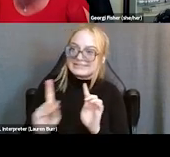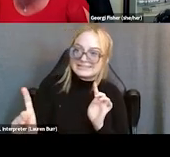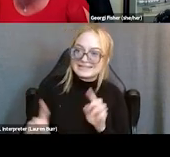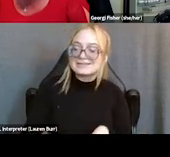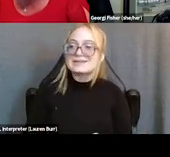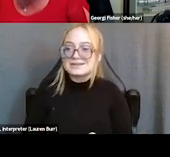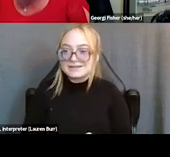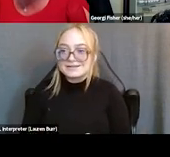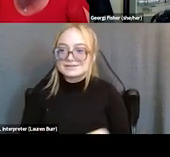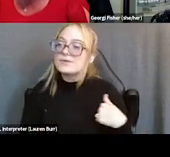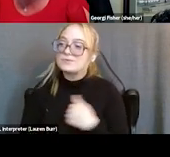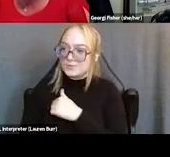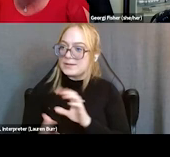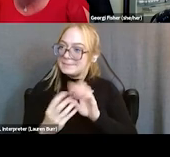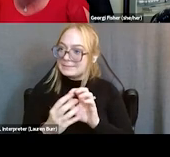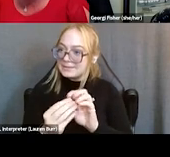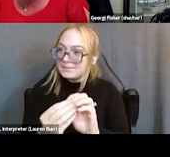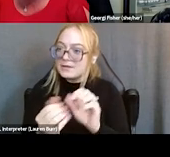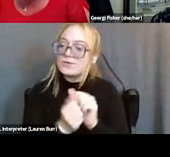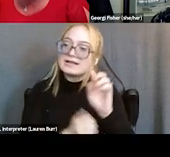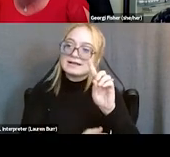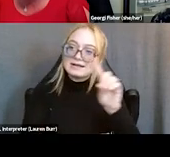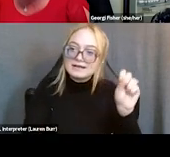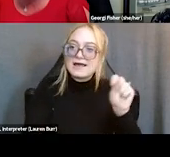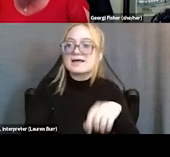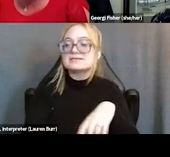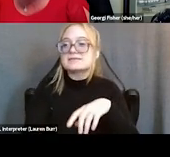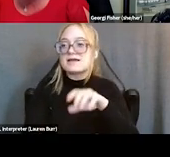with DDS, SSA and our local SOAR leads